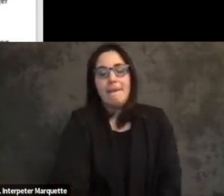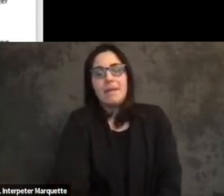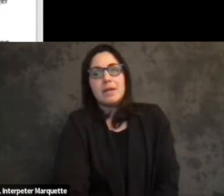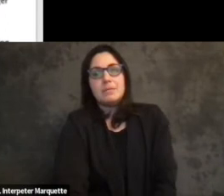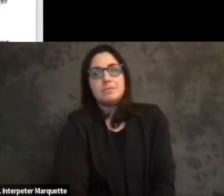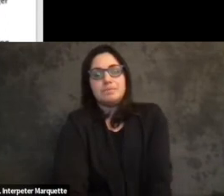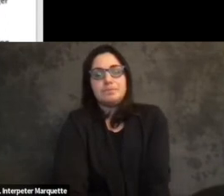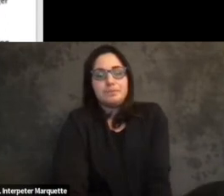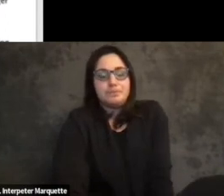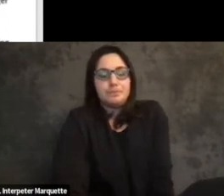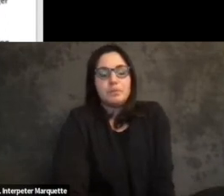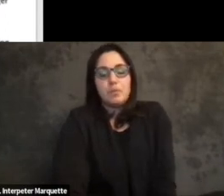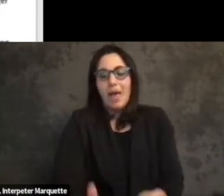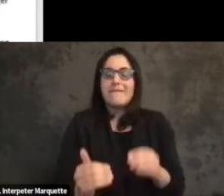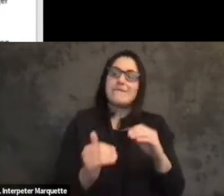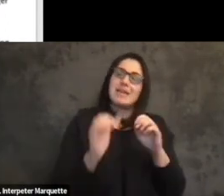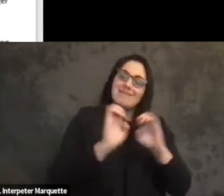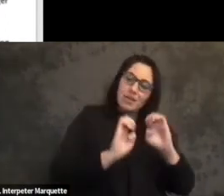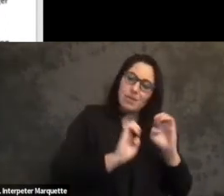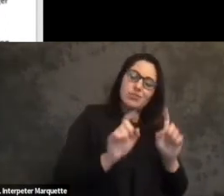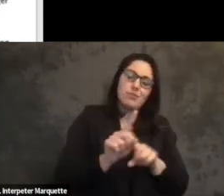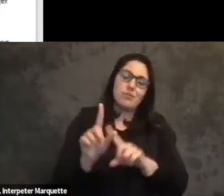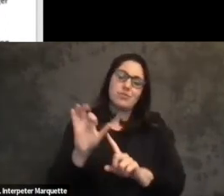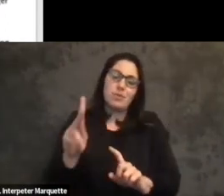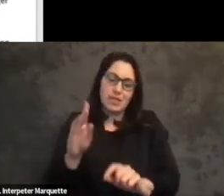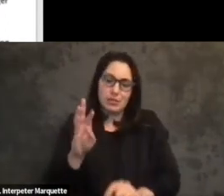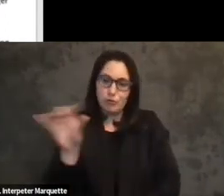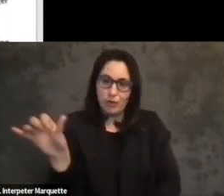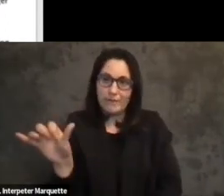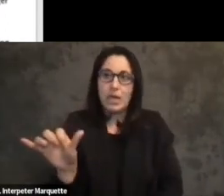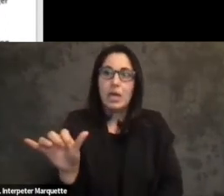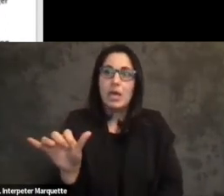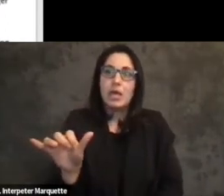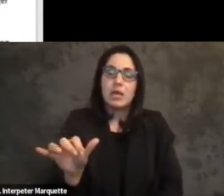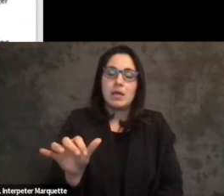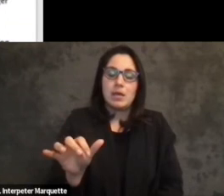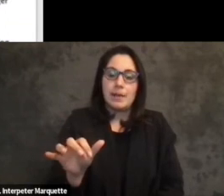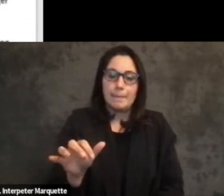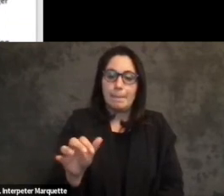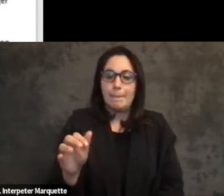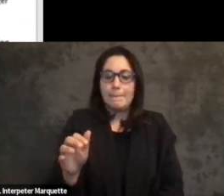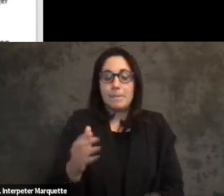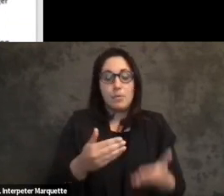catching it right now. It's a preview of what's to come in the follow up email, which includes